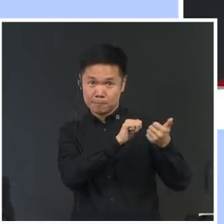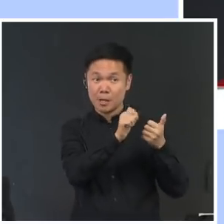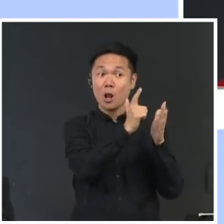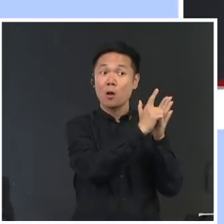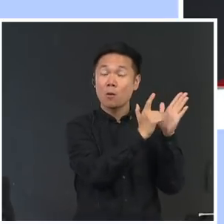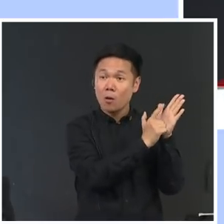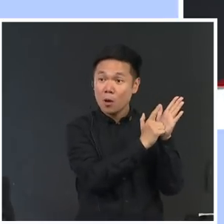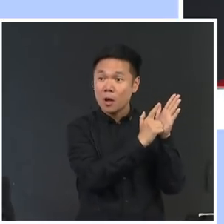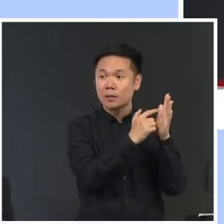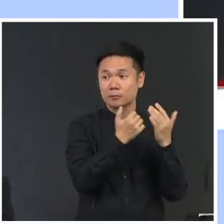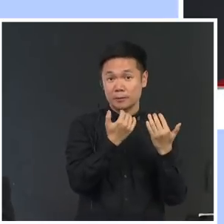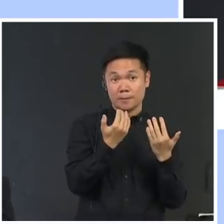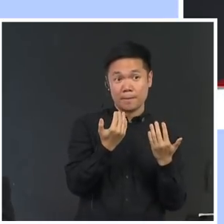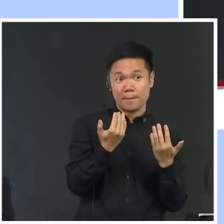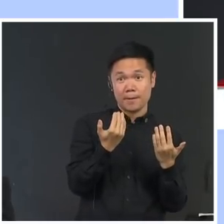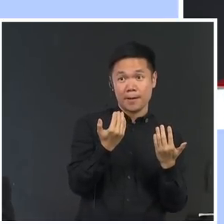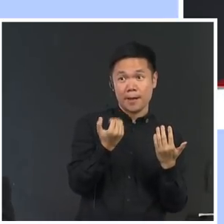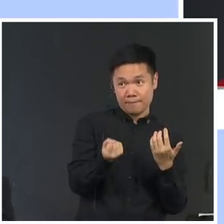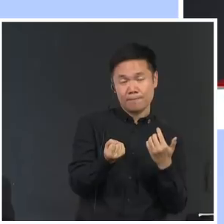Thank you very much. Now to JFD.